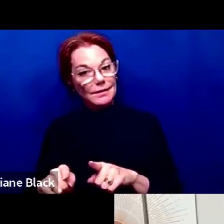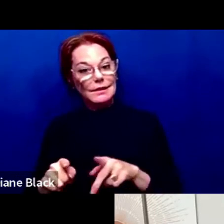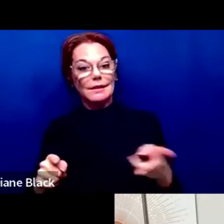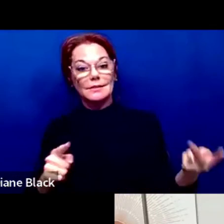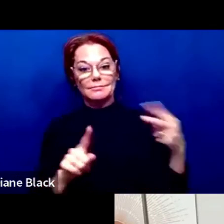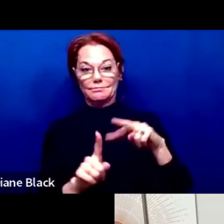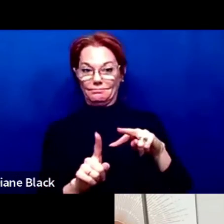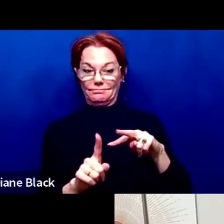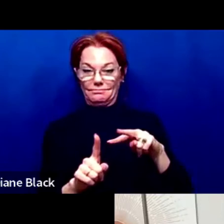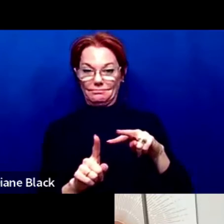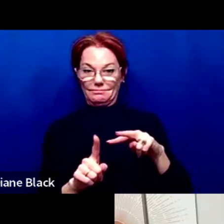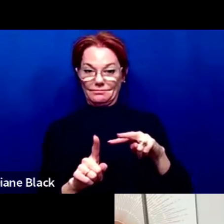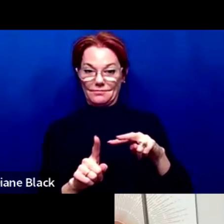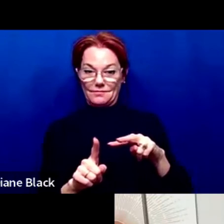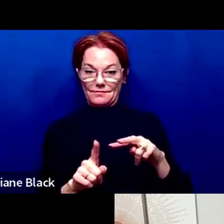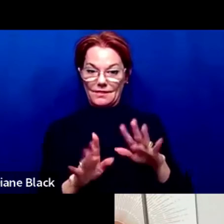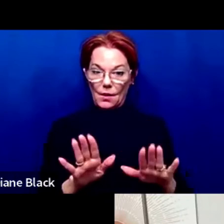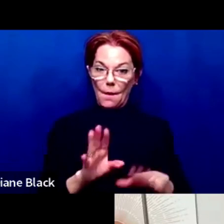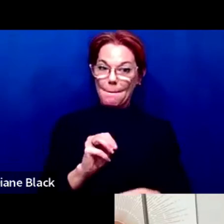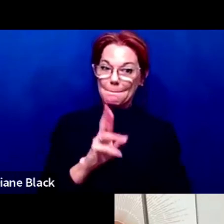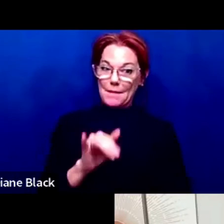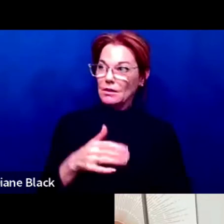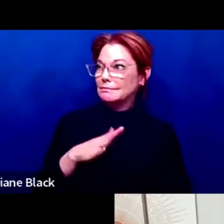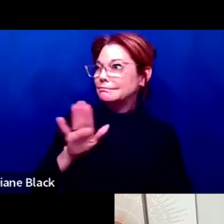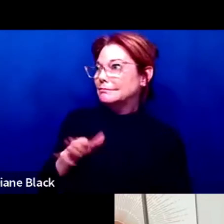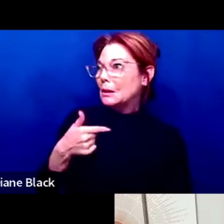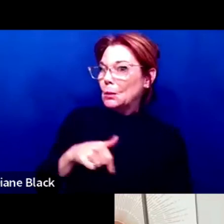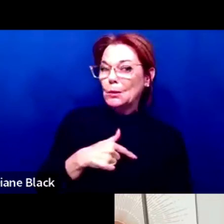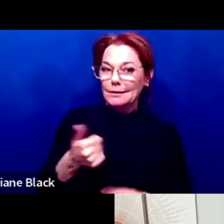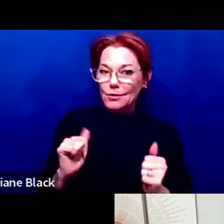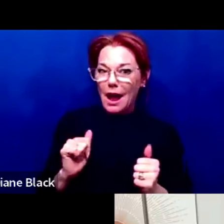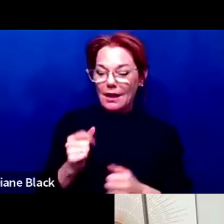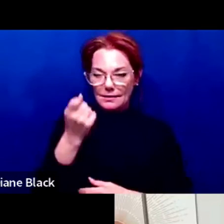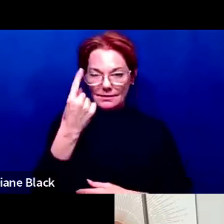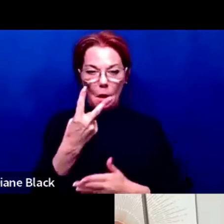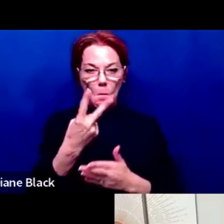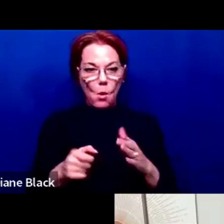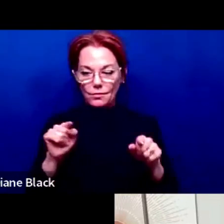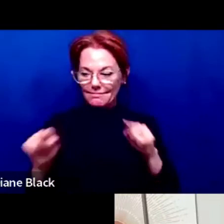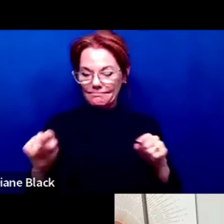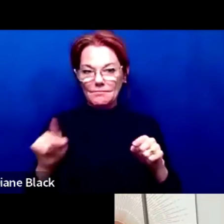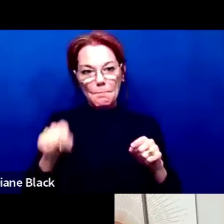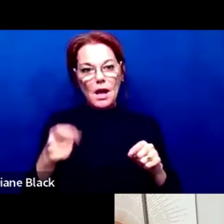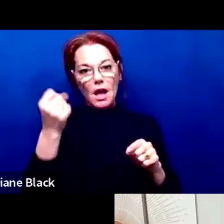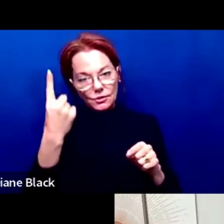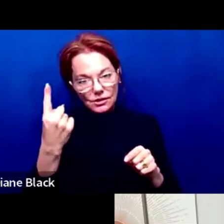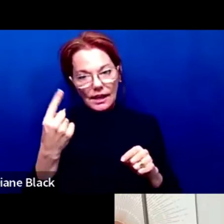Stefani's, whatever, like we're trying, but see, both entities have to understand and have empathy for one another and work